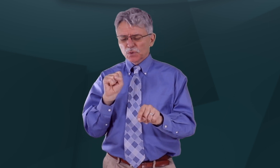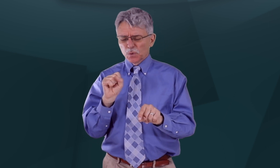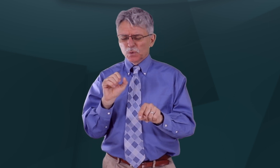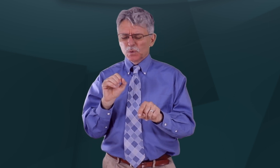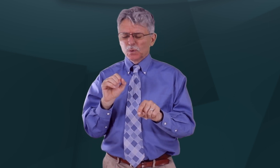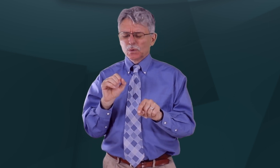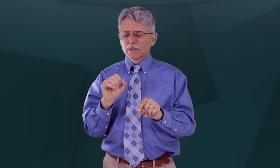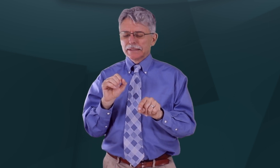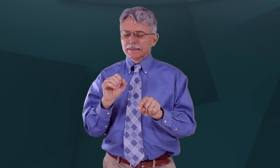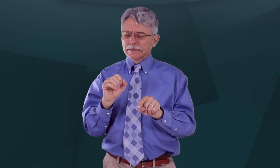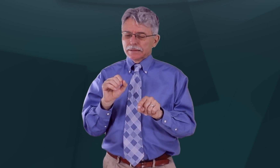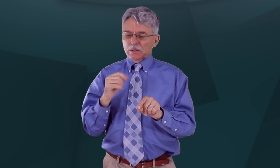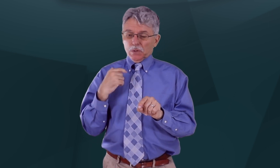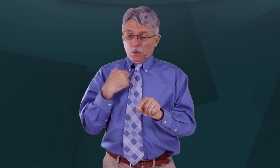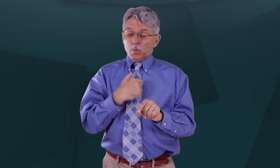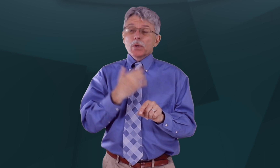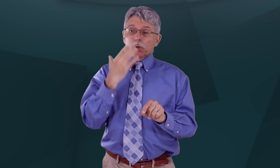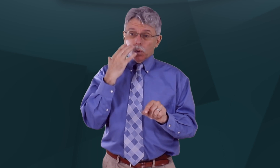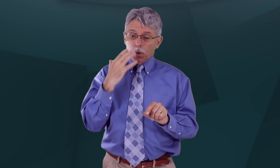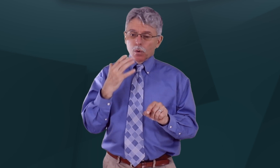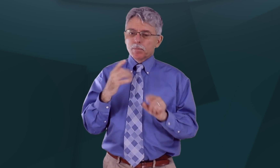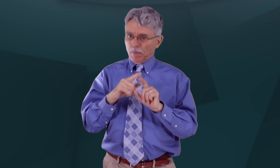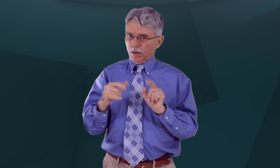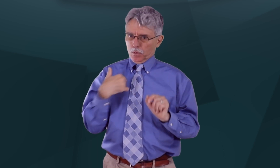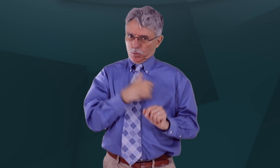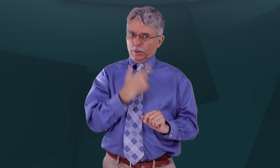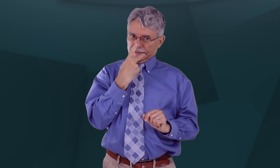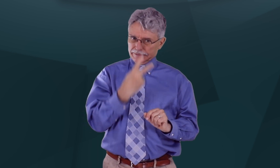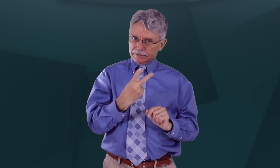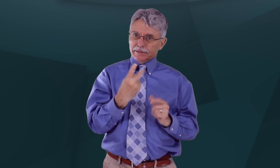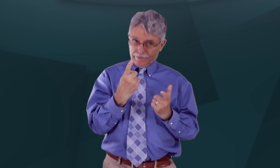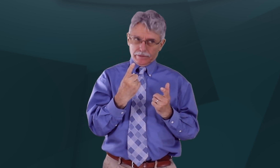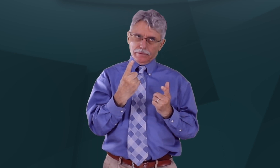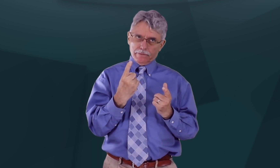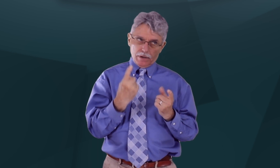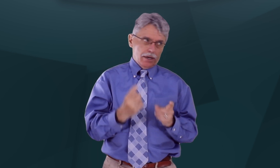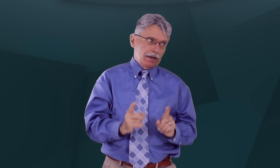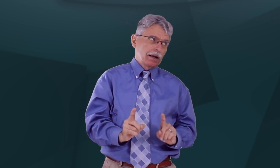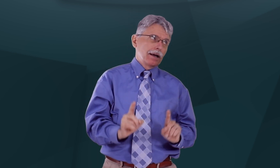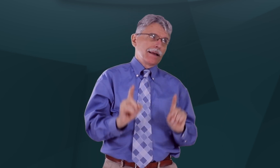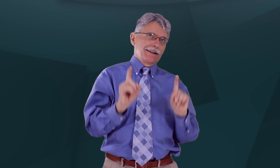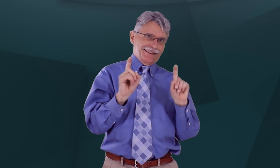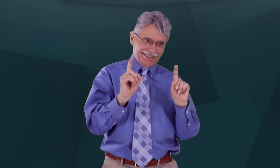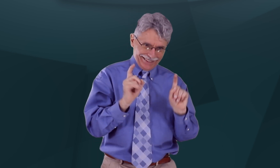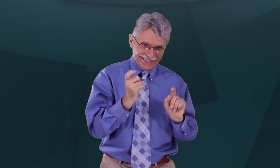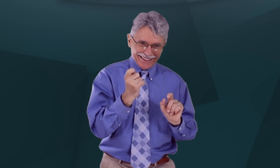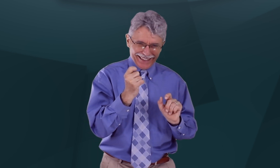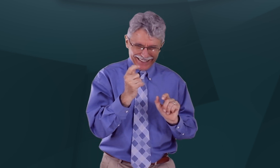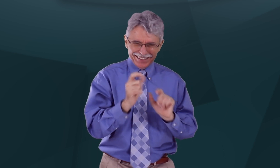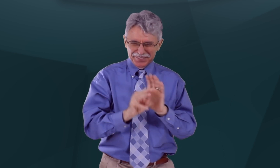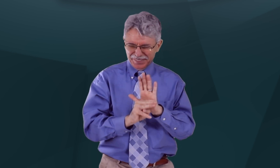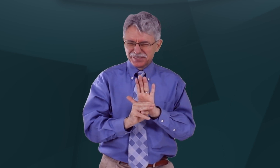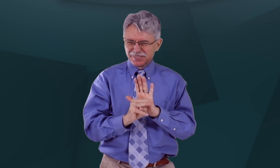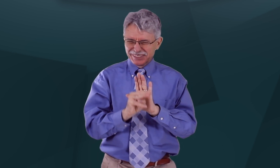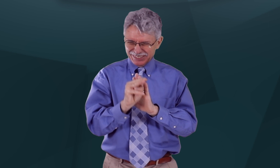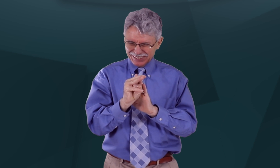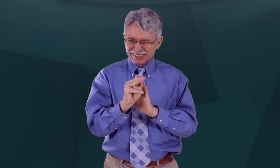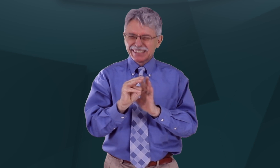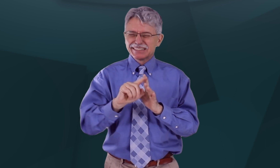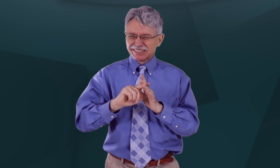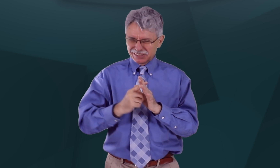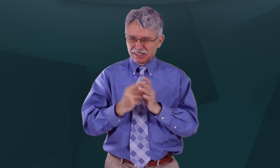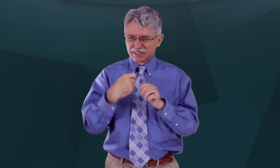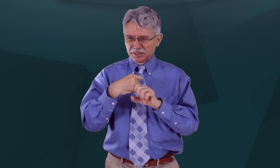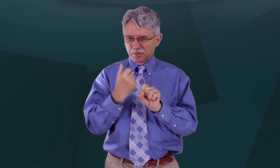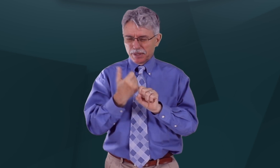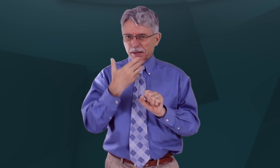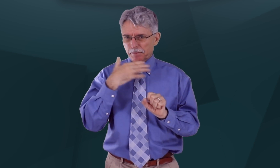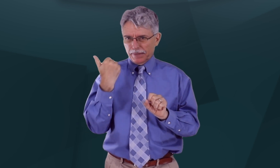So -- we know that we are finally starting to see some of that maturity start to develop.